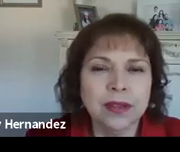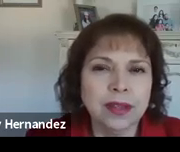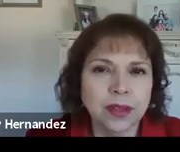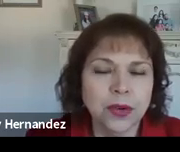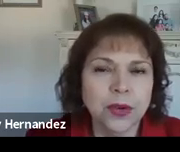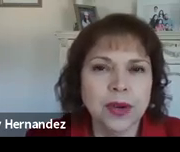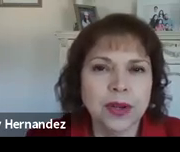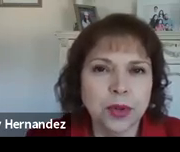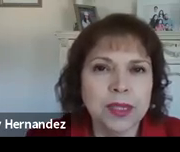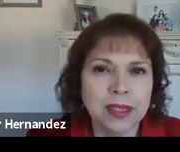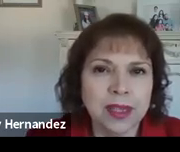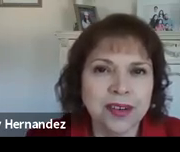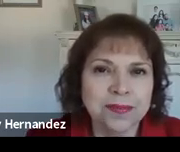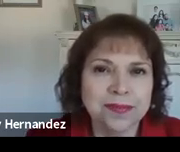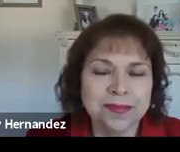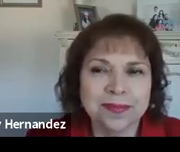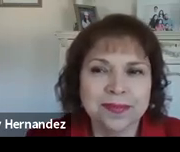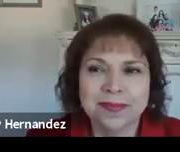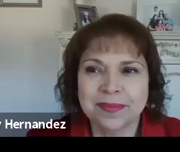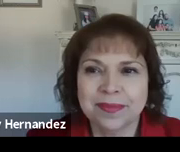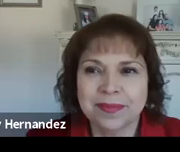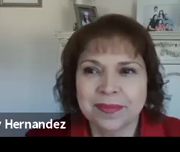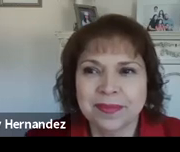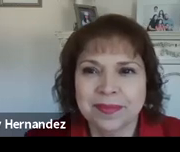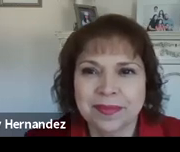at the Career and Employment Center.